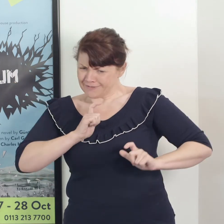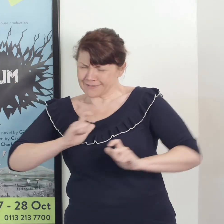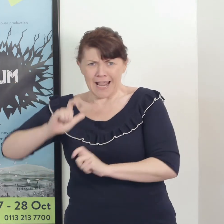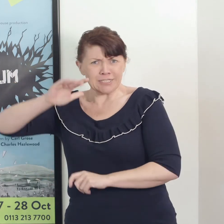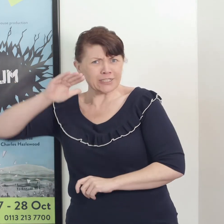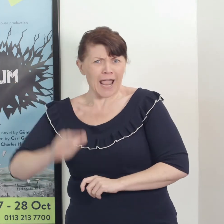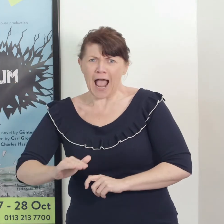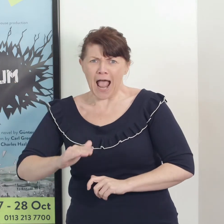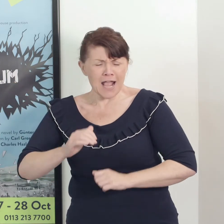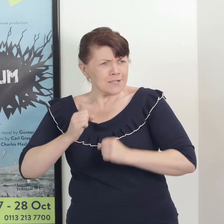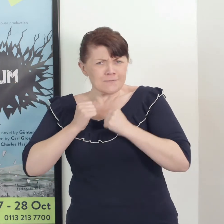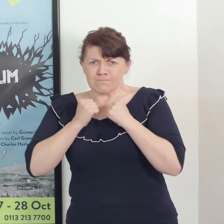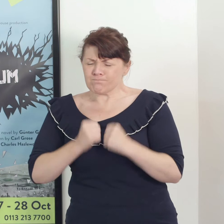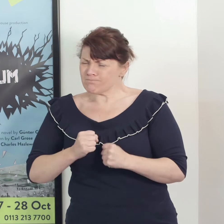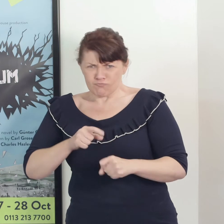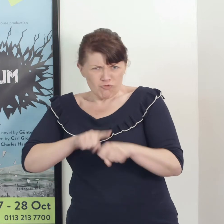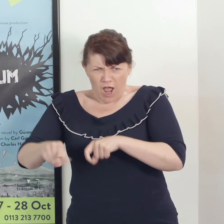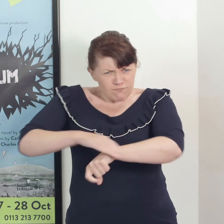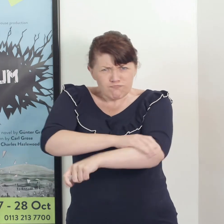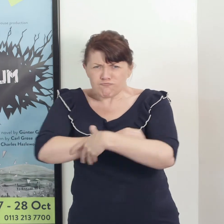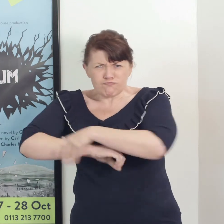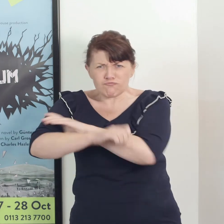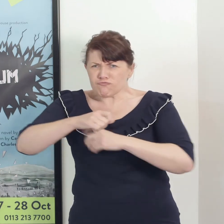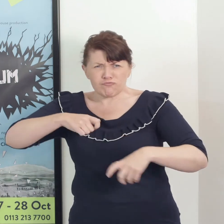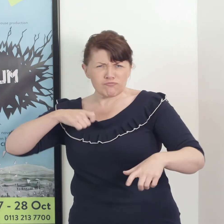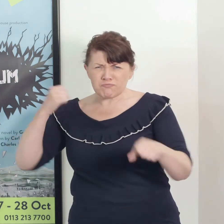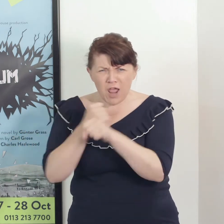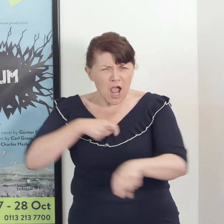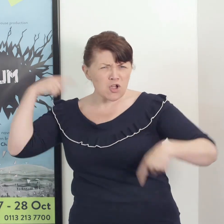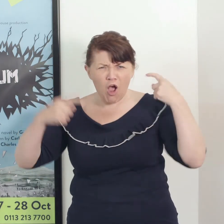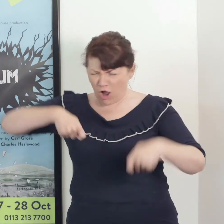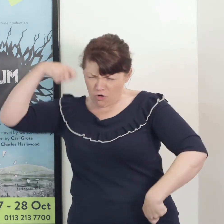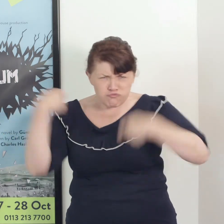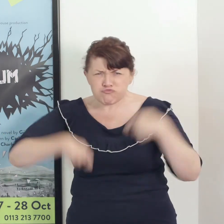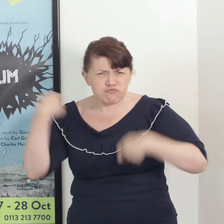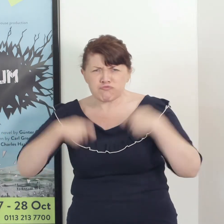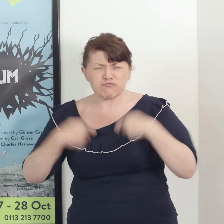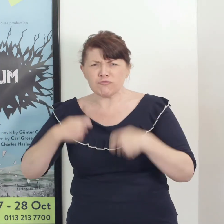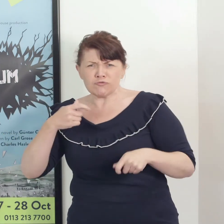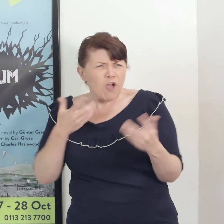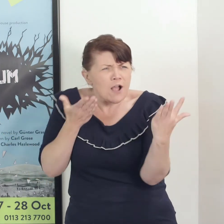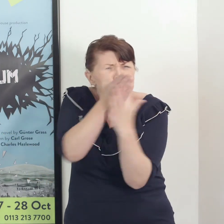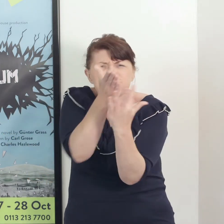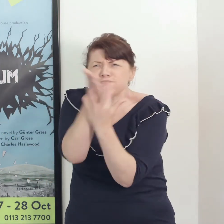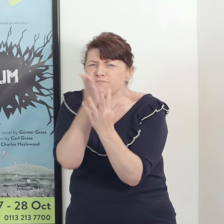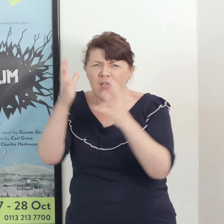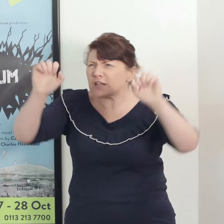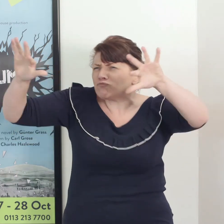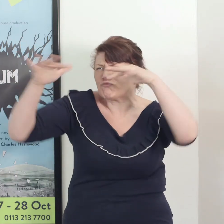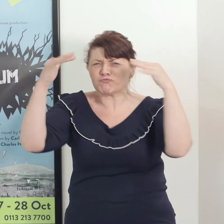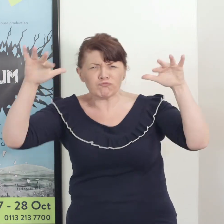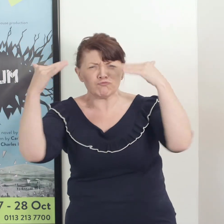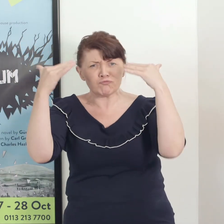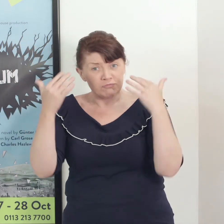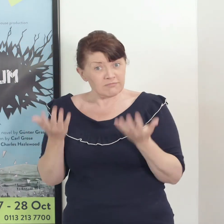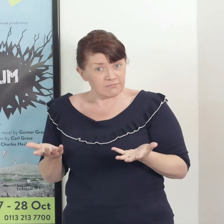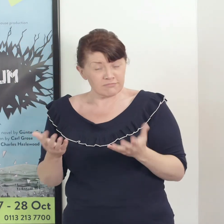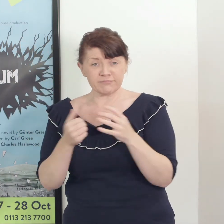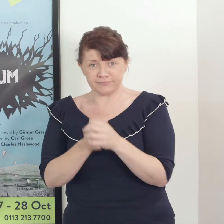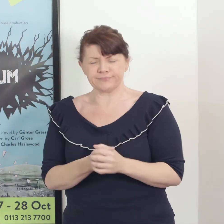He wanted to remain a child forever and continue to beat his drum to get everyone's attention